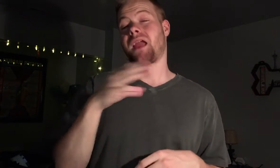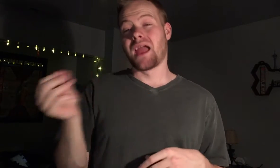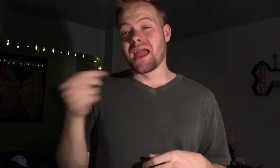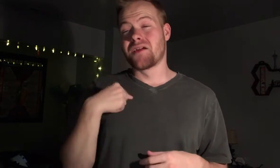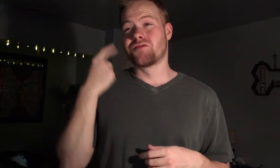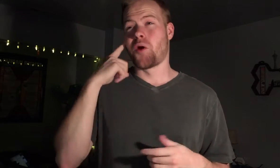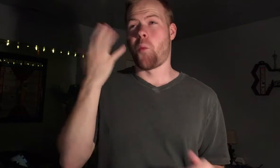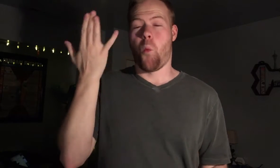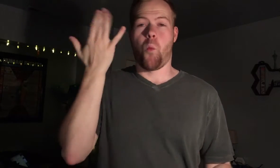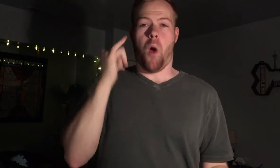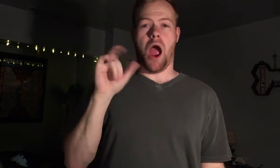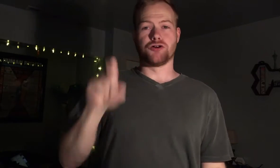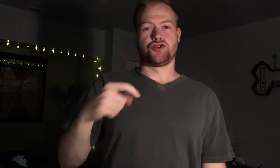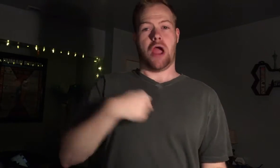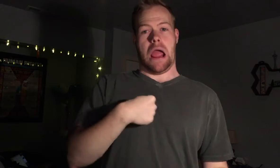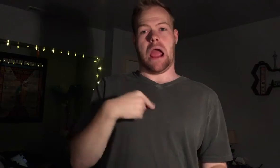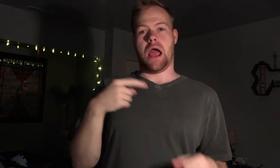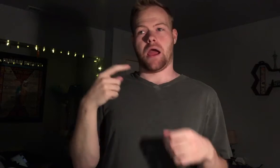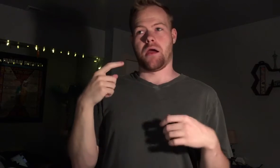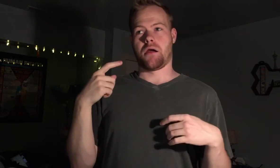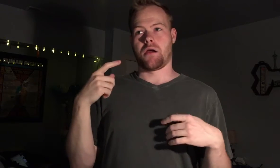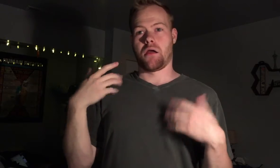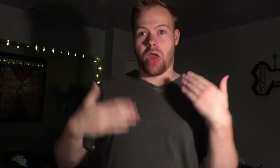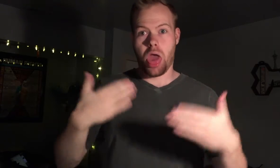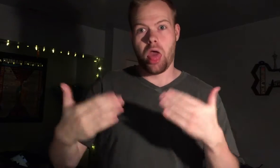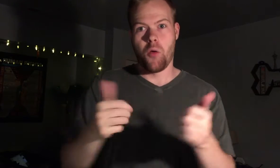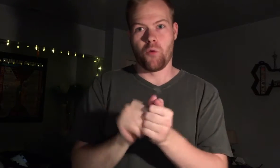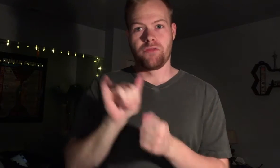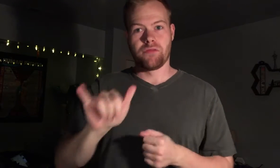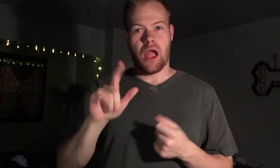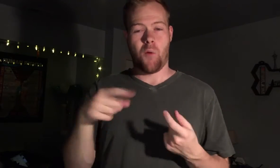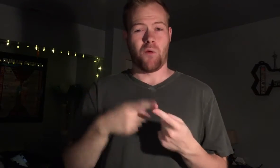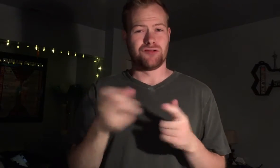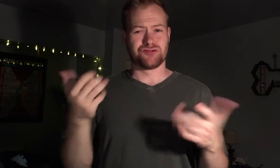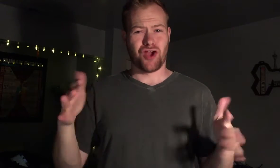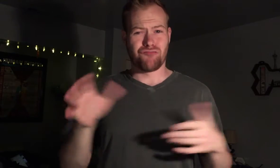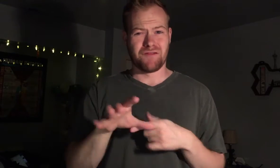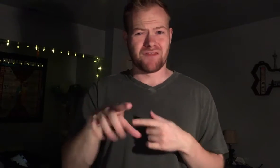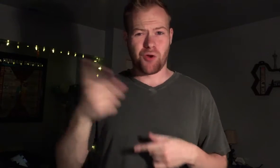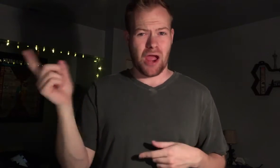And I thought to myself, why should I go forward with that when there's already a video out there